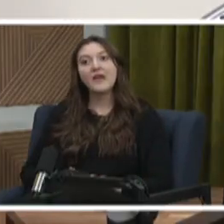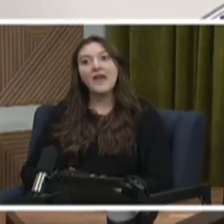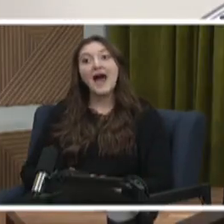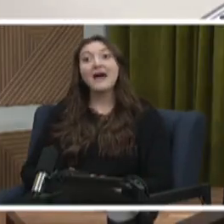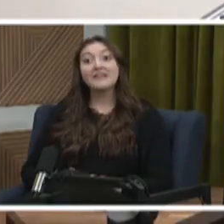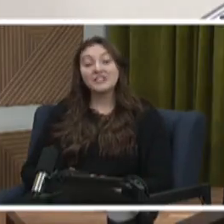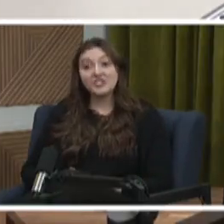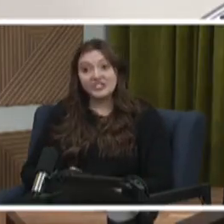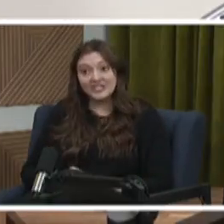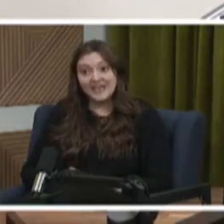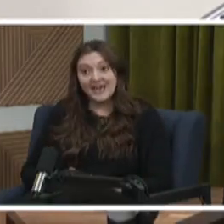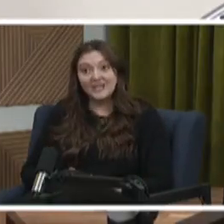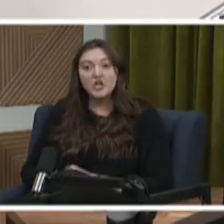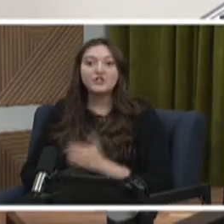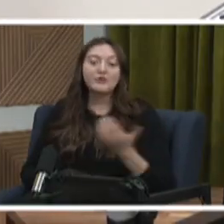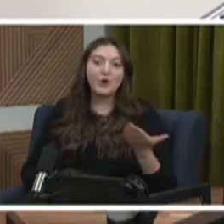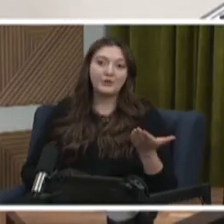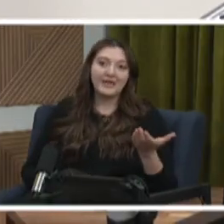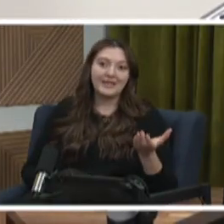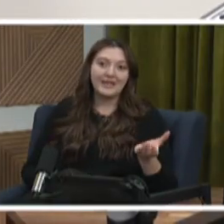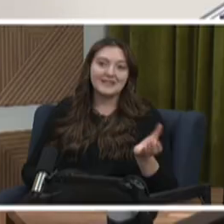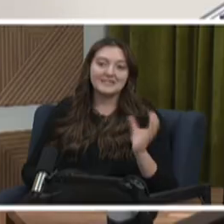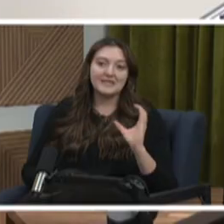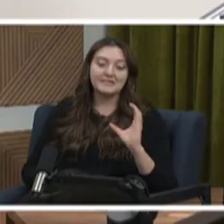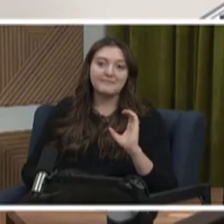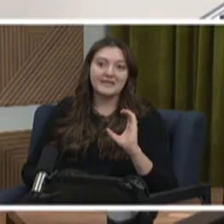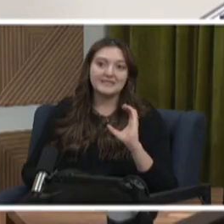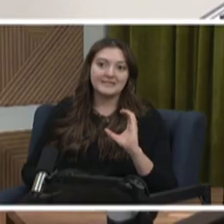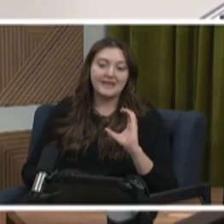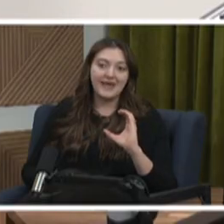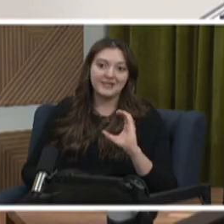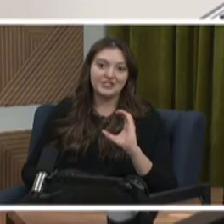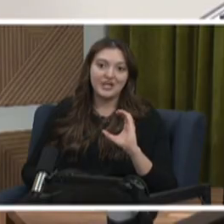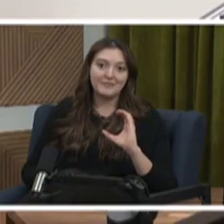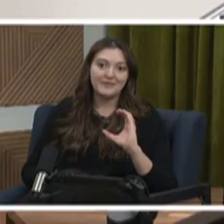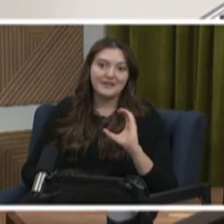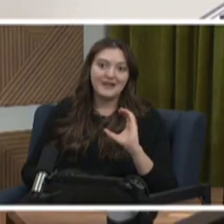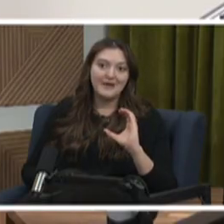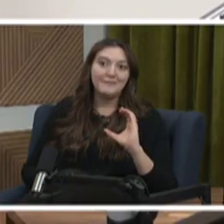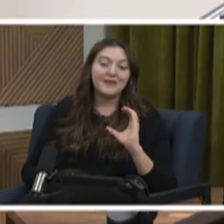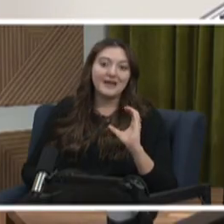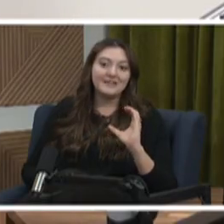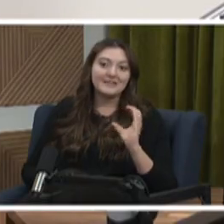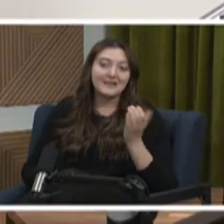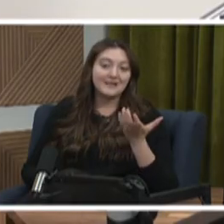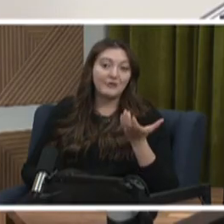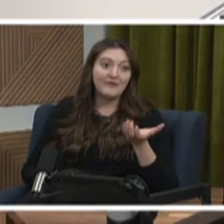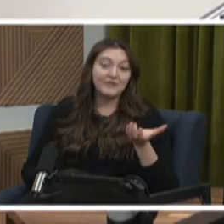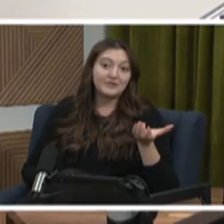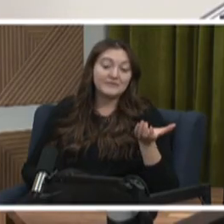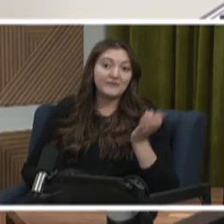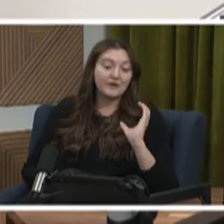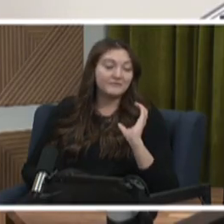And then it's changed again to holding it like this in this bent C handshape because you have your cell phone.